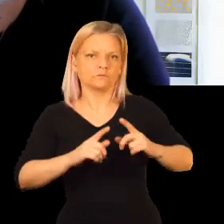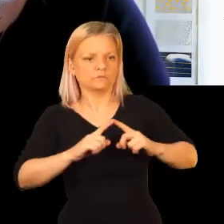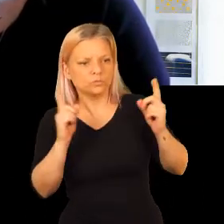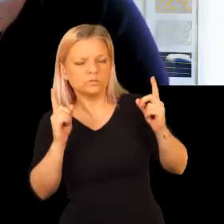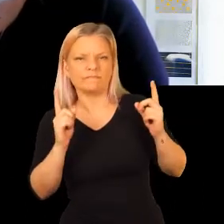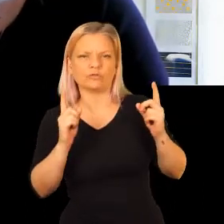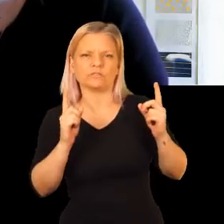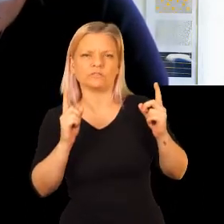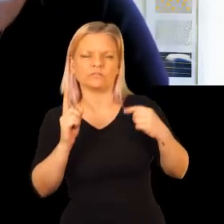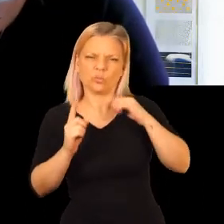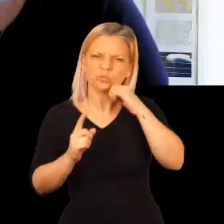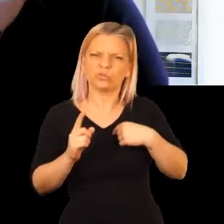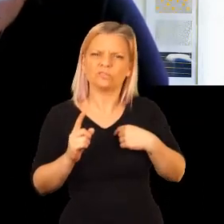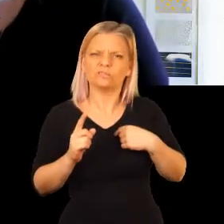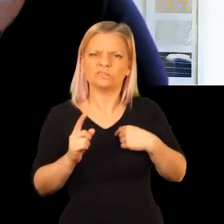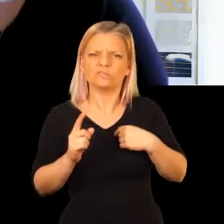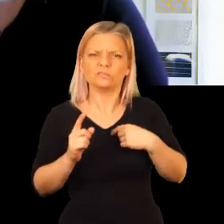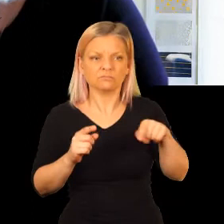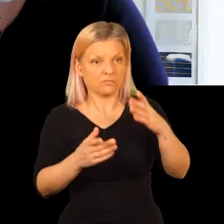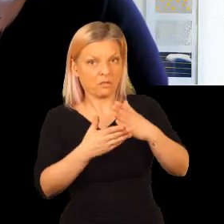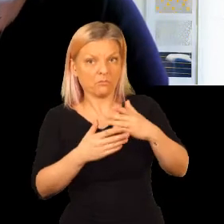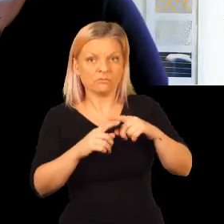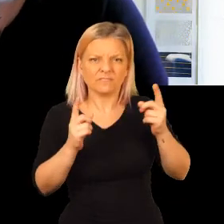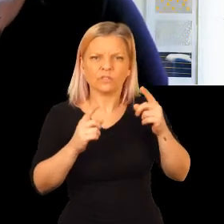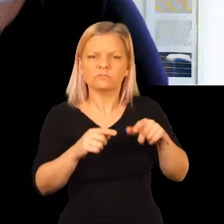assumption that had to change something i had to do something different you know whether that was